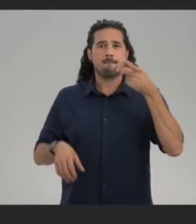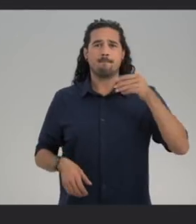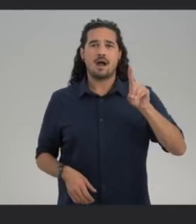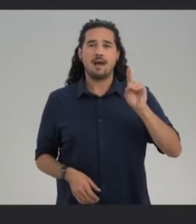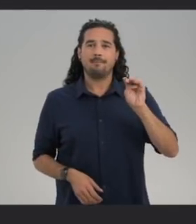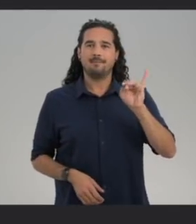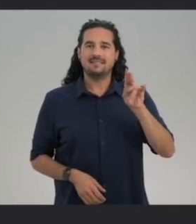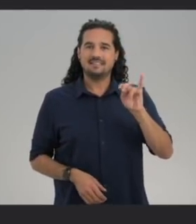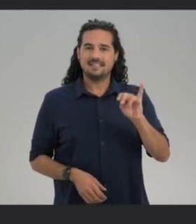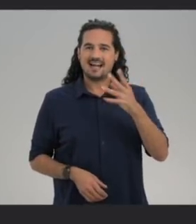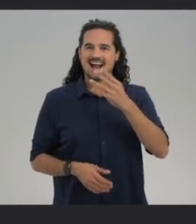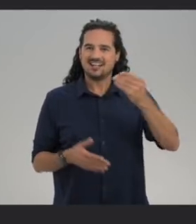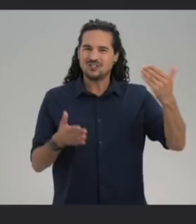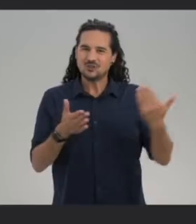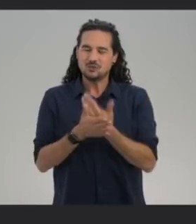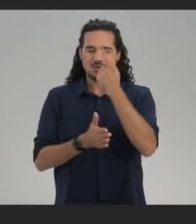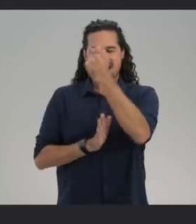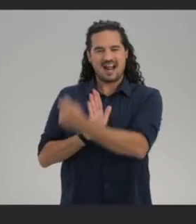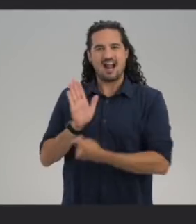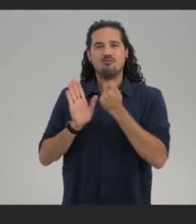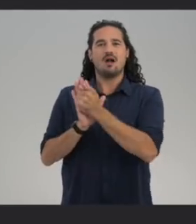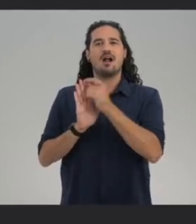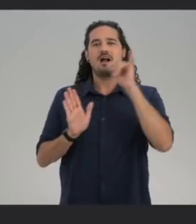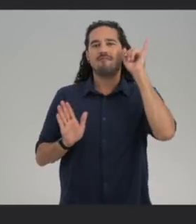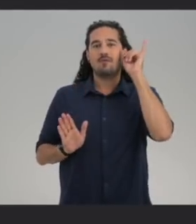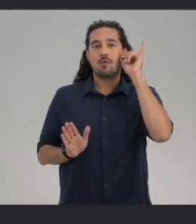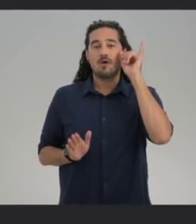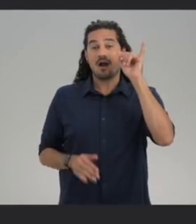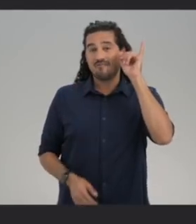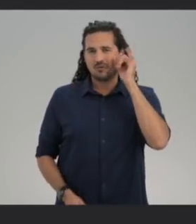And we began a new era for iPhone with iPhone 12.